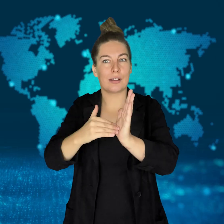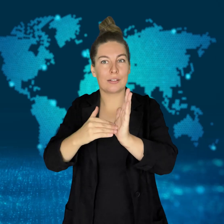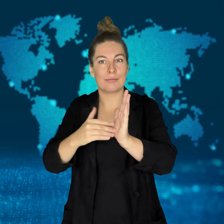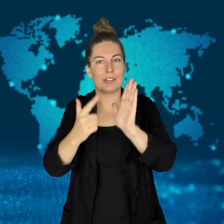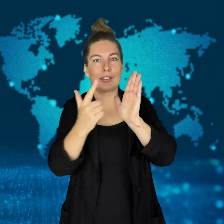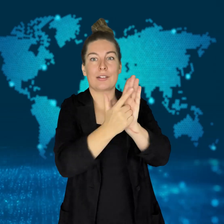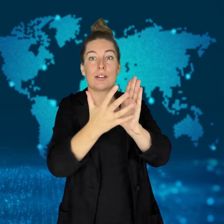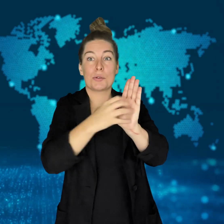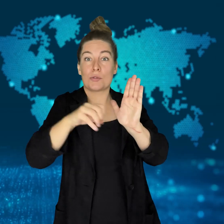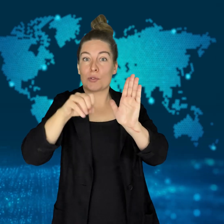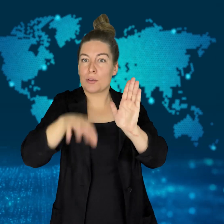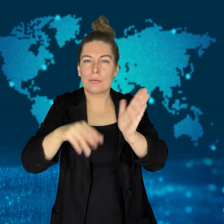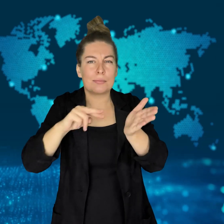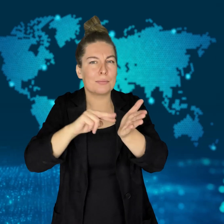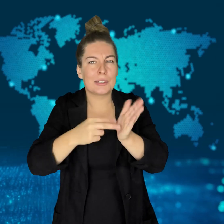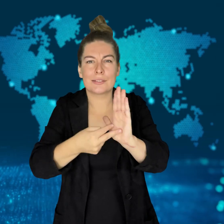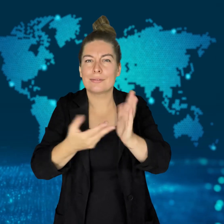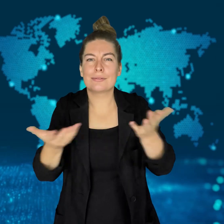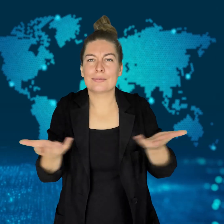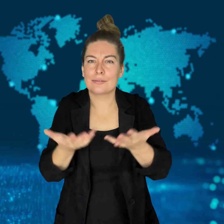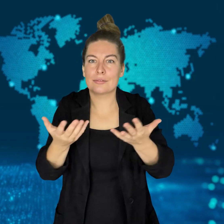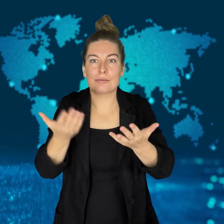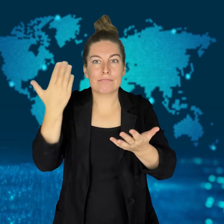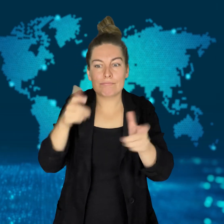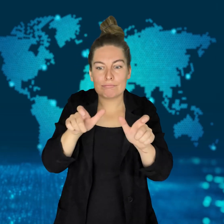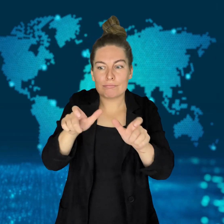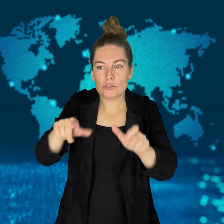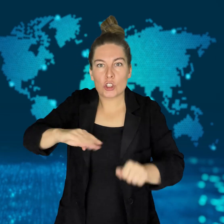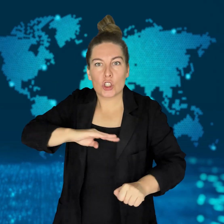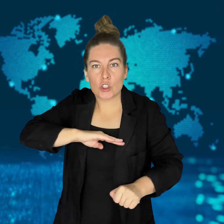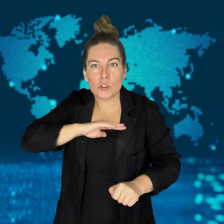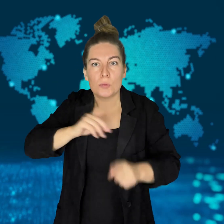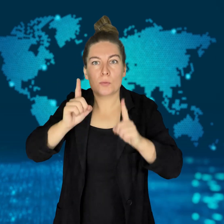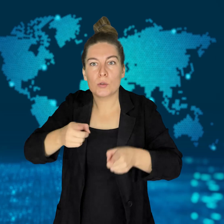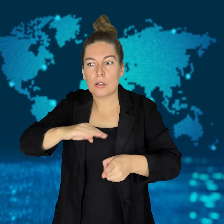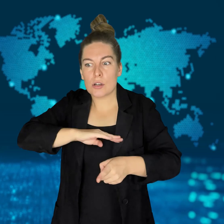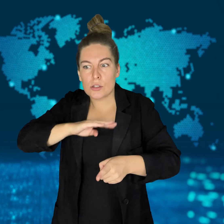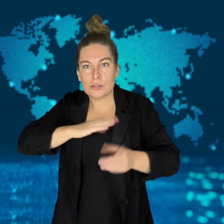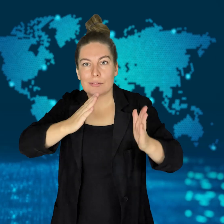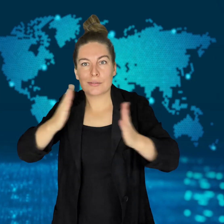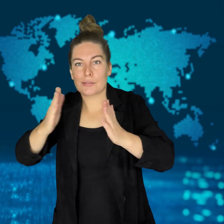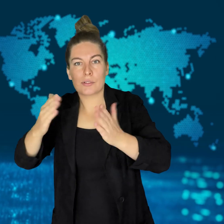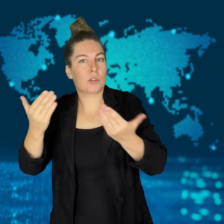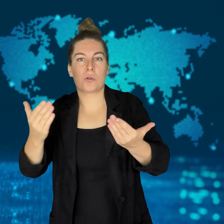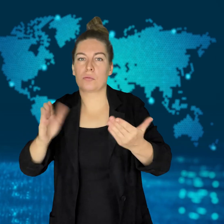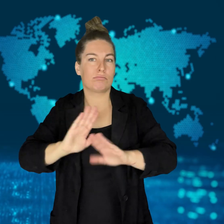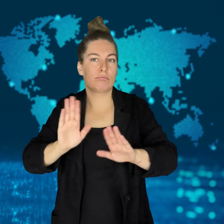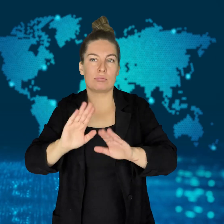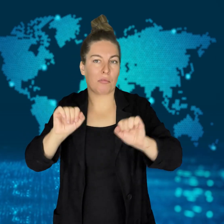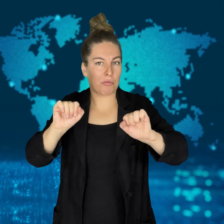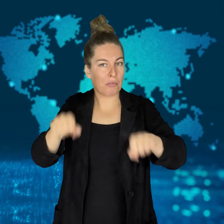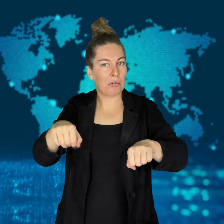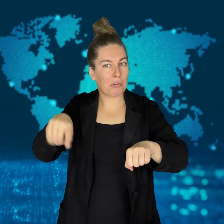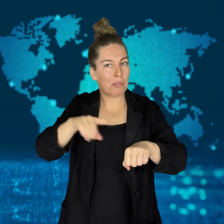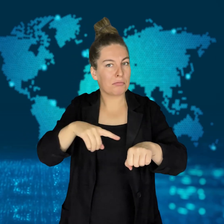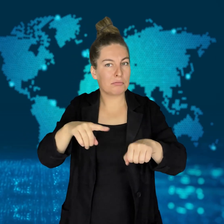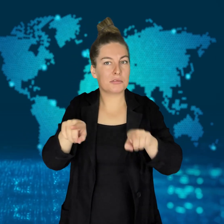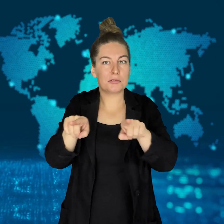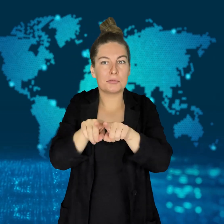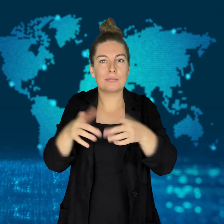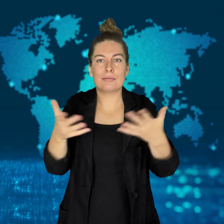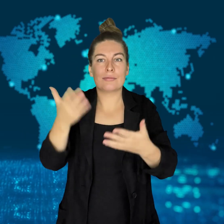Repealing New Zealand's legislation means the new age ban will be removed.